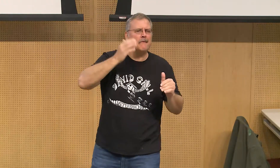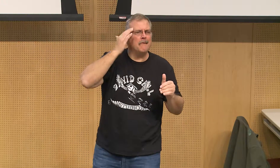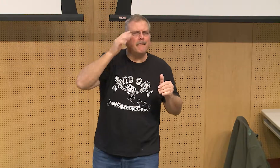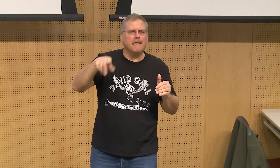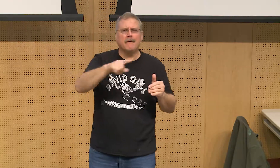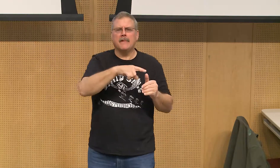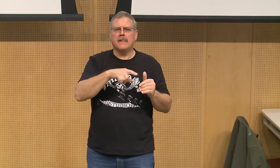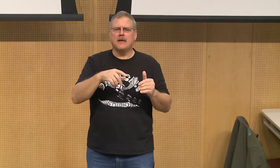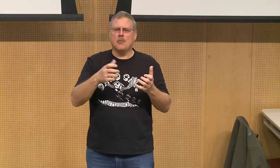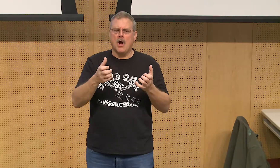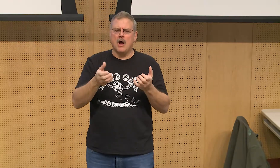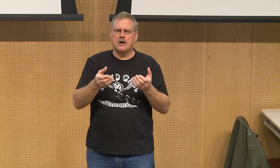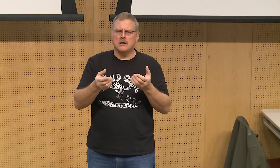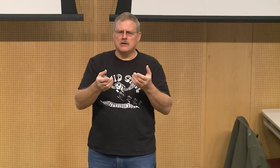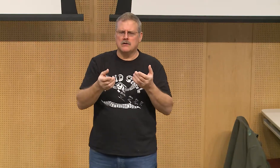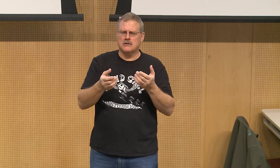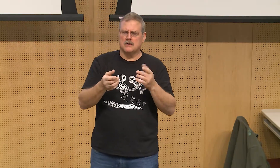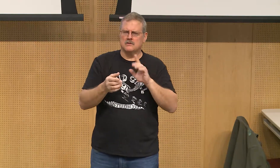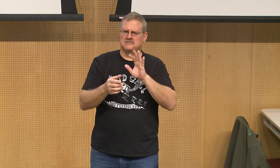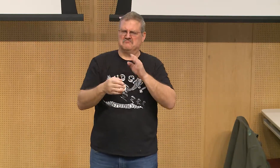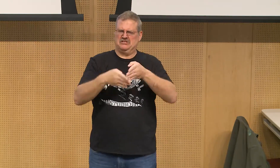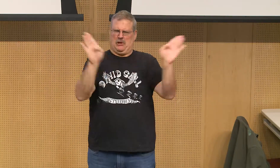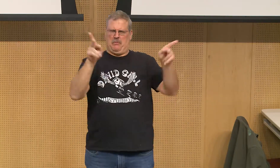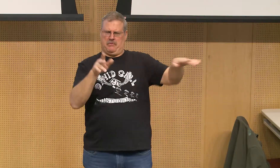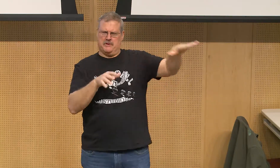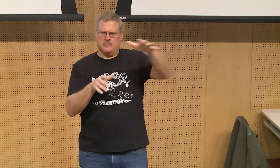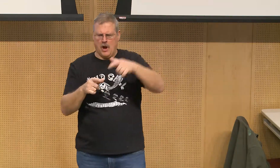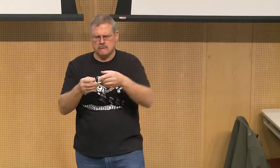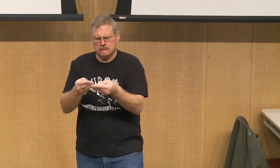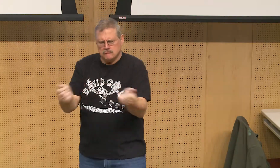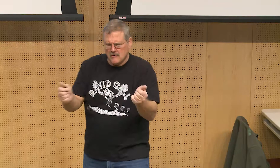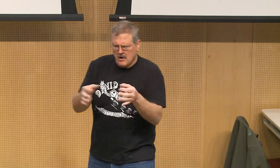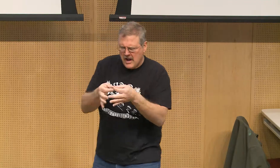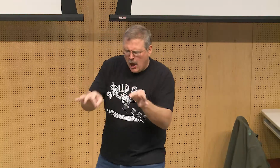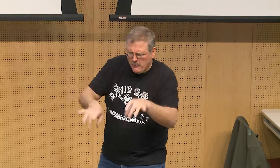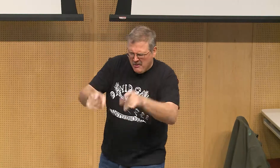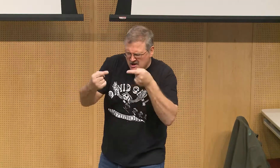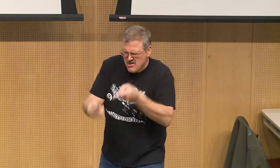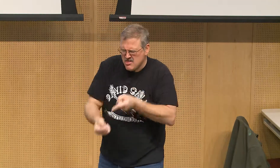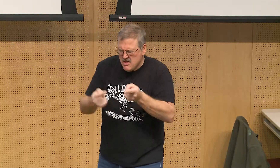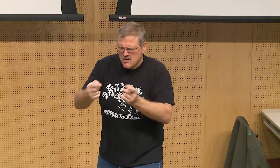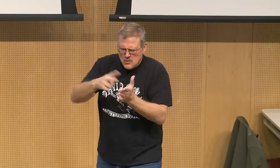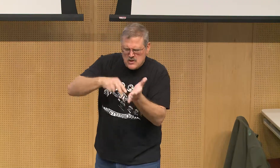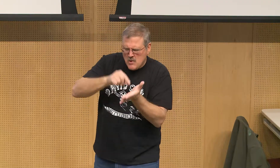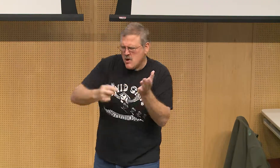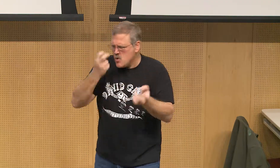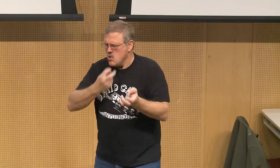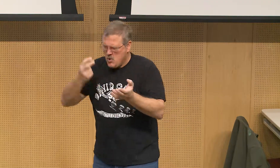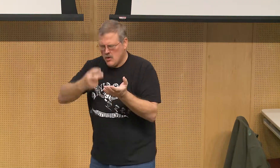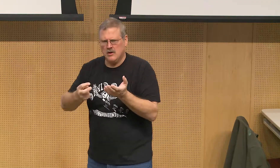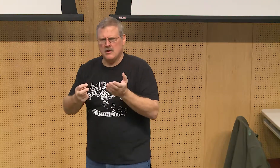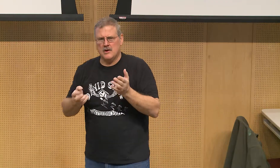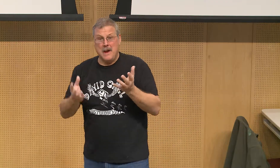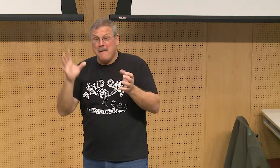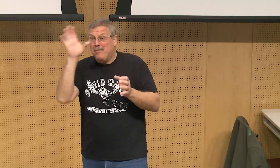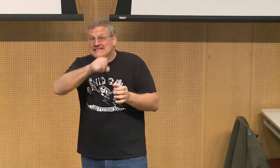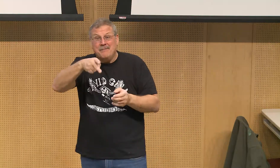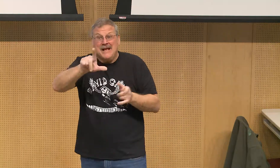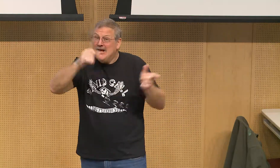most Deaf people understand this piece, that the struggle of reading, writing, and having to speak,